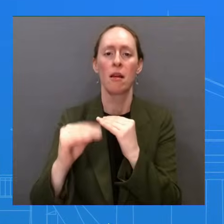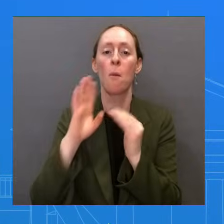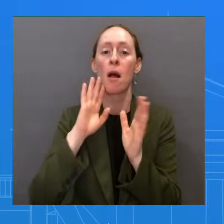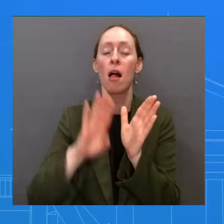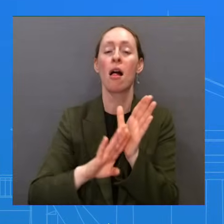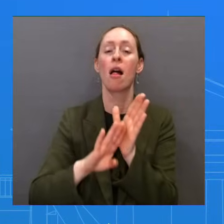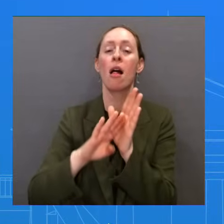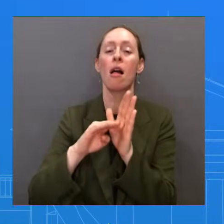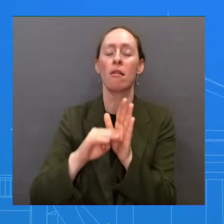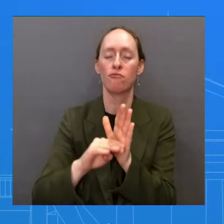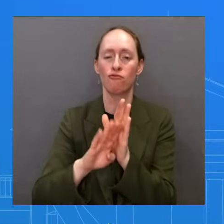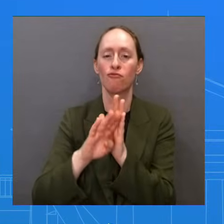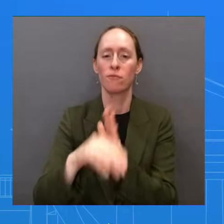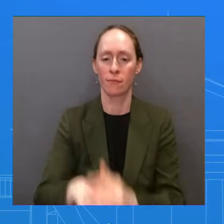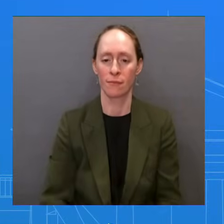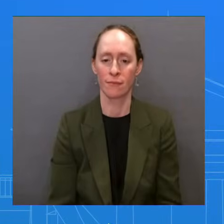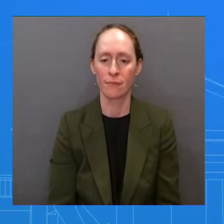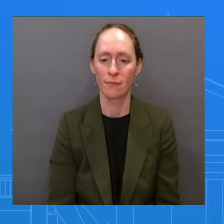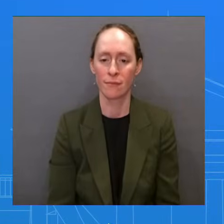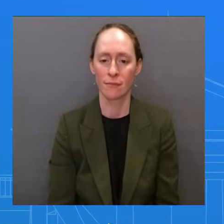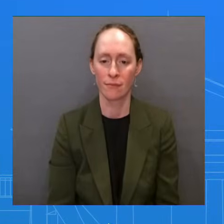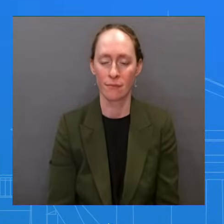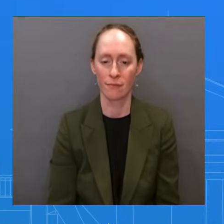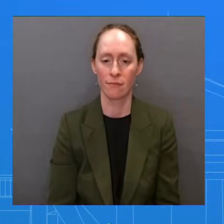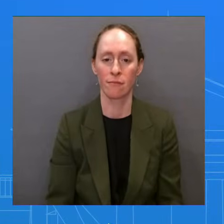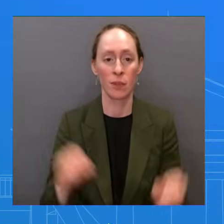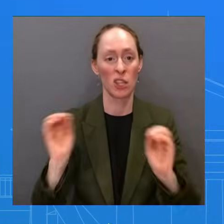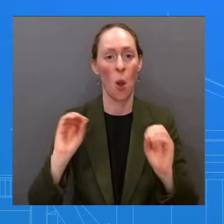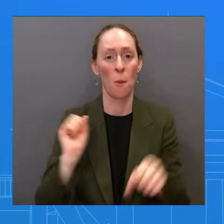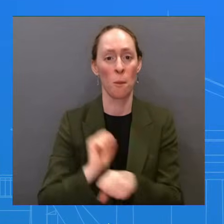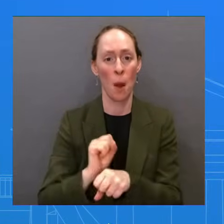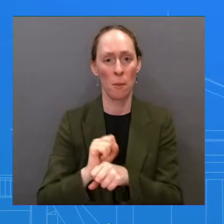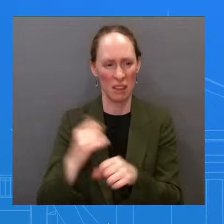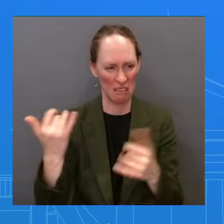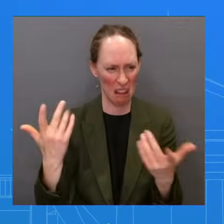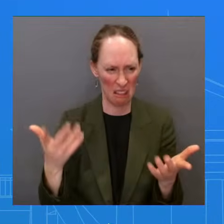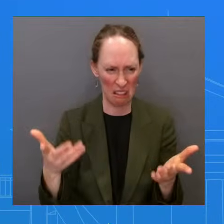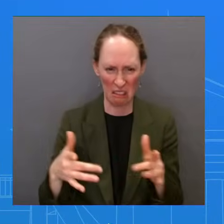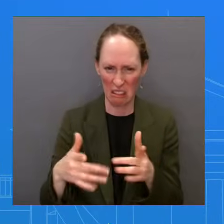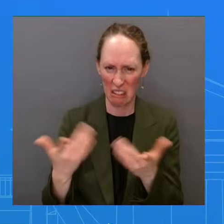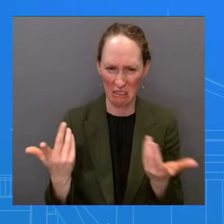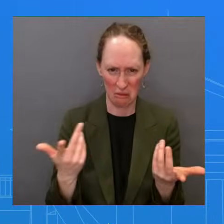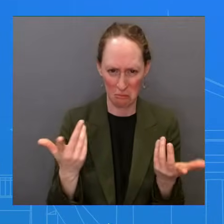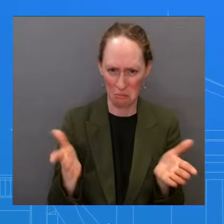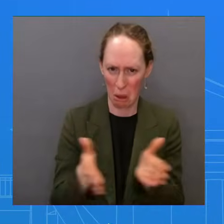which has been like that for a year now, which is also important. We're seeing real wages -- real wages and --